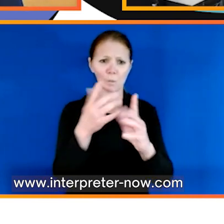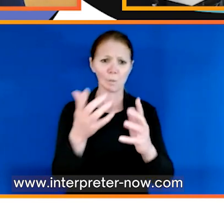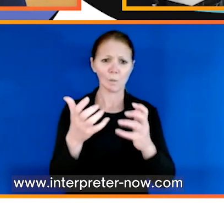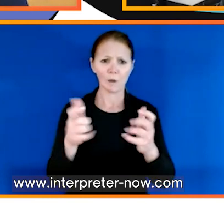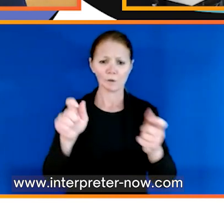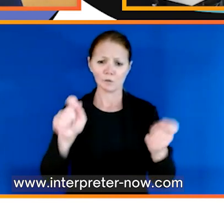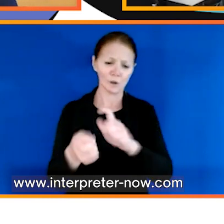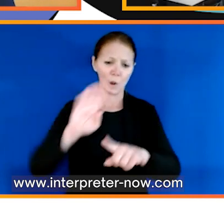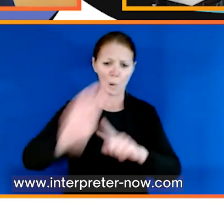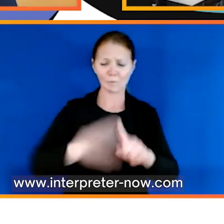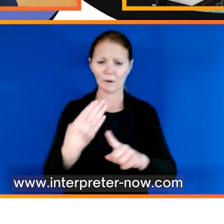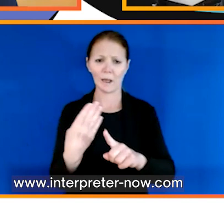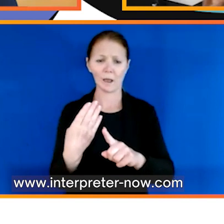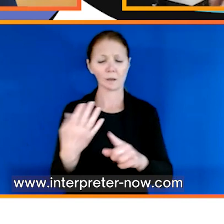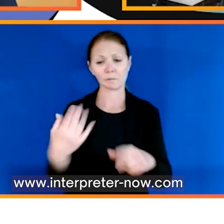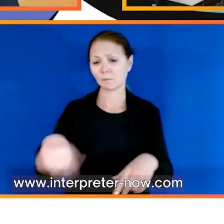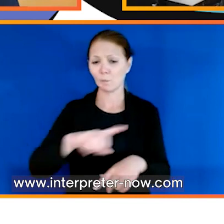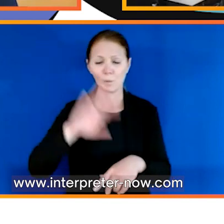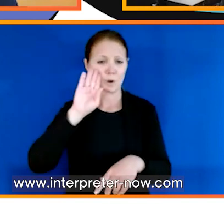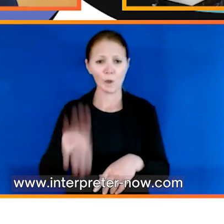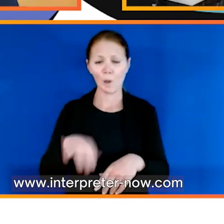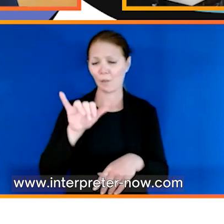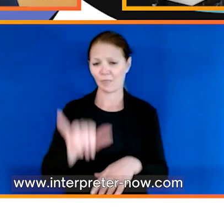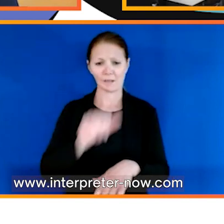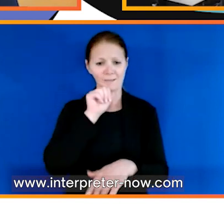They wanted it to change overnight, and we know it doesn't work that way.